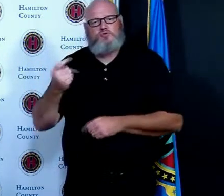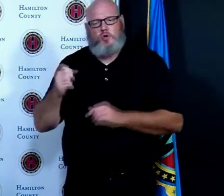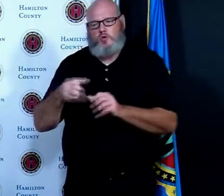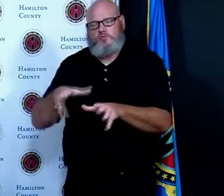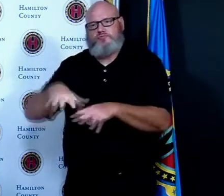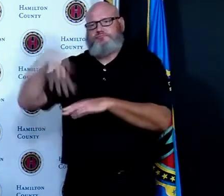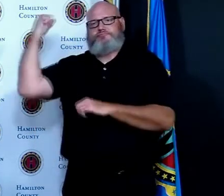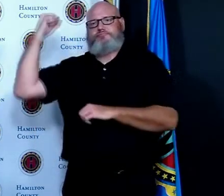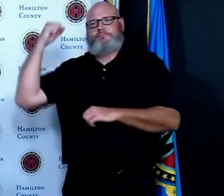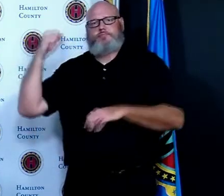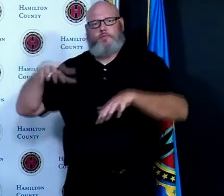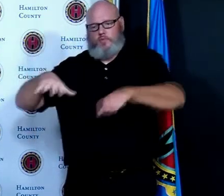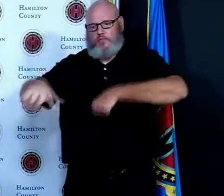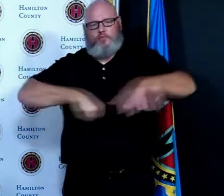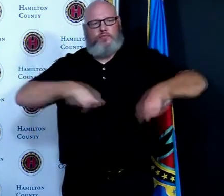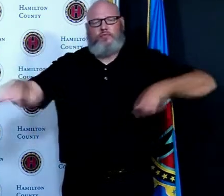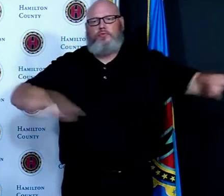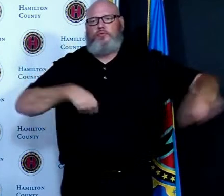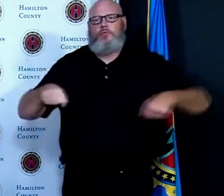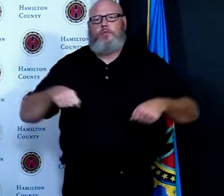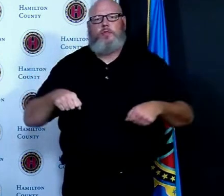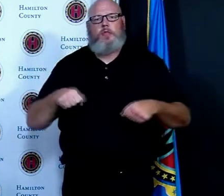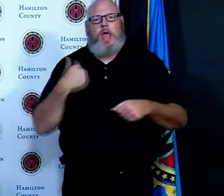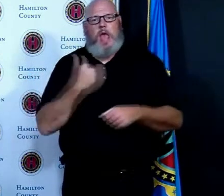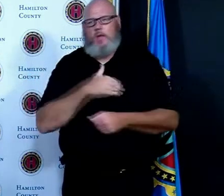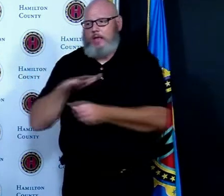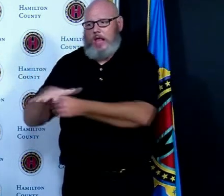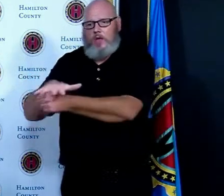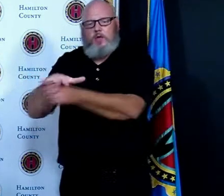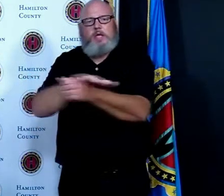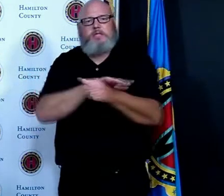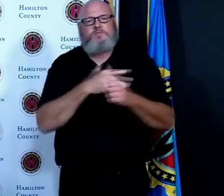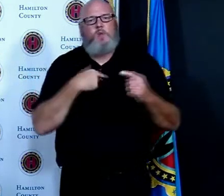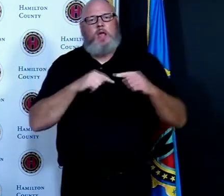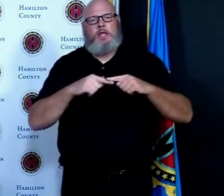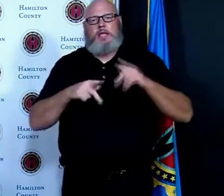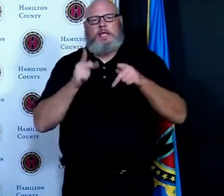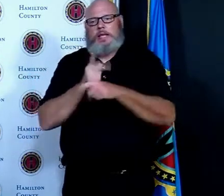and get the best outcomes on the other hand if we need to think about an alternative care site